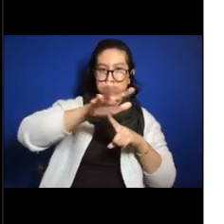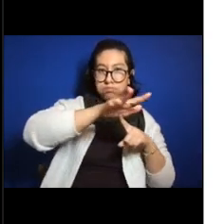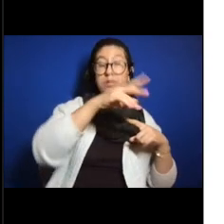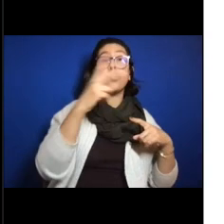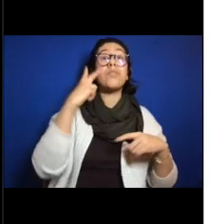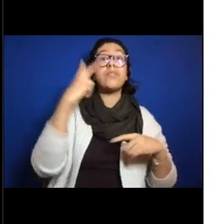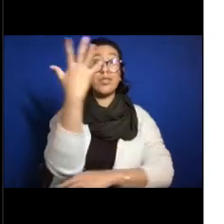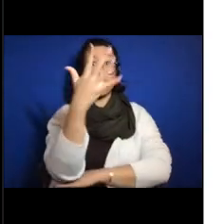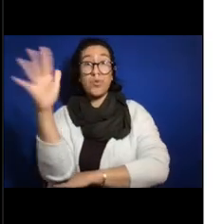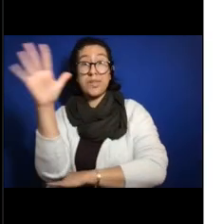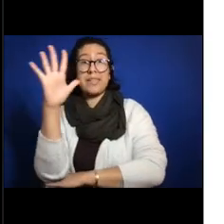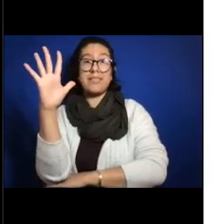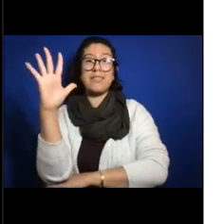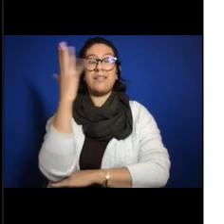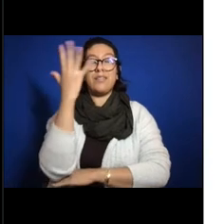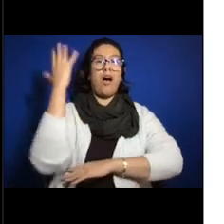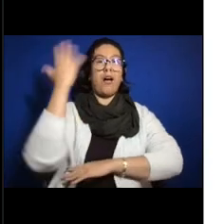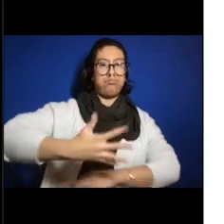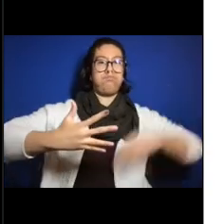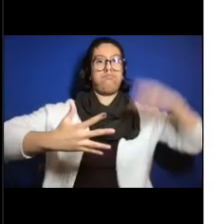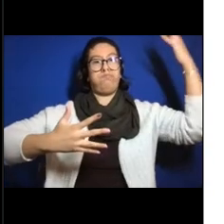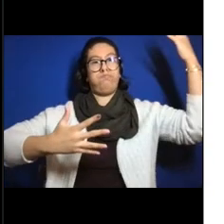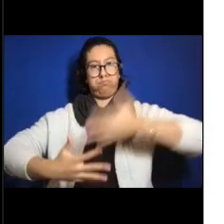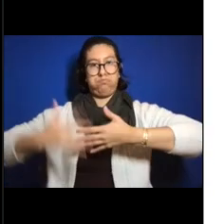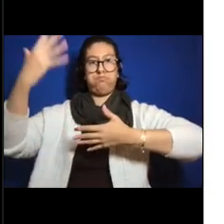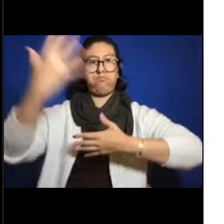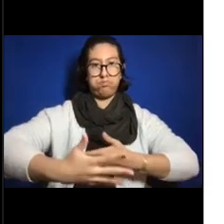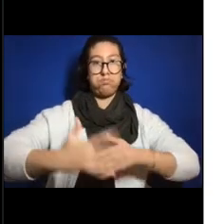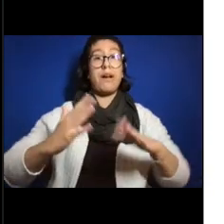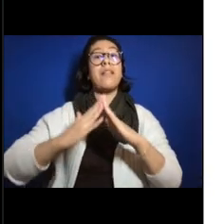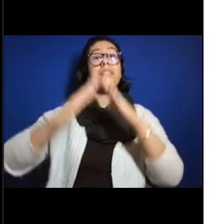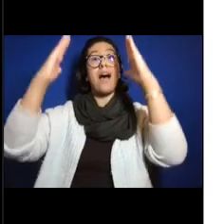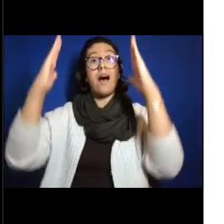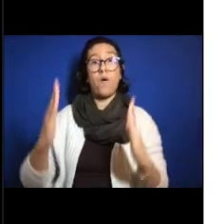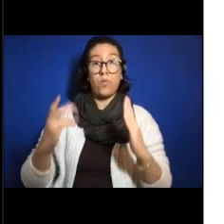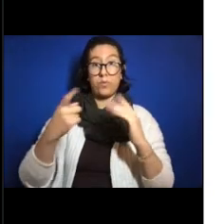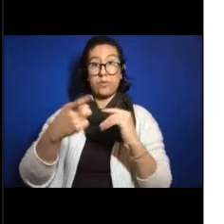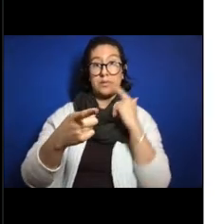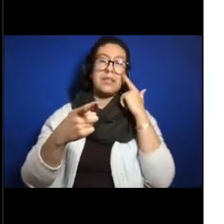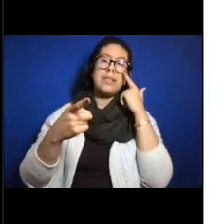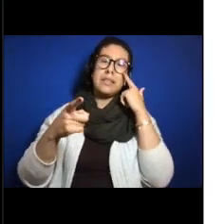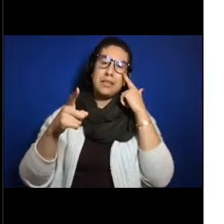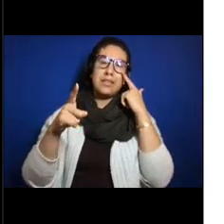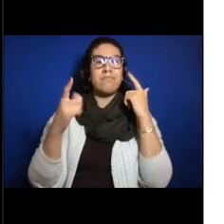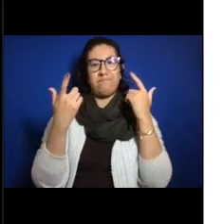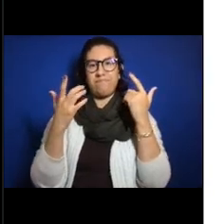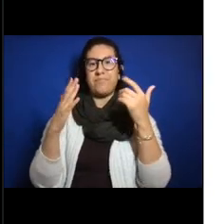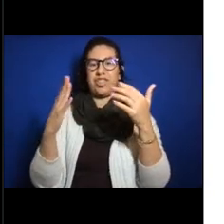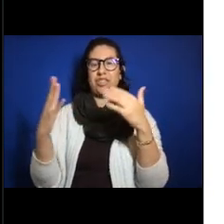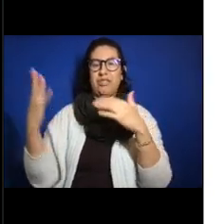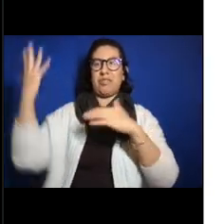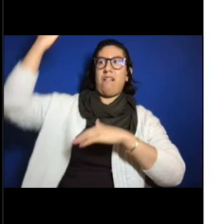down and the houses that are now in some cases part of them are falling into the ocean